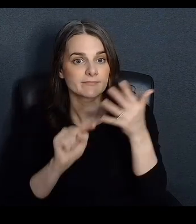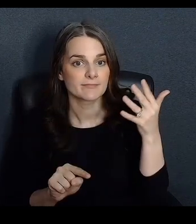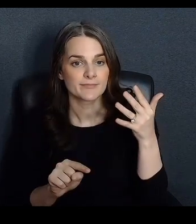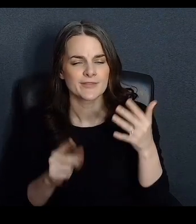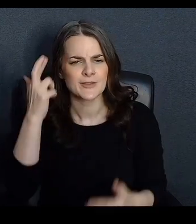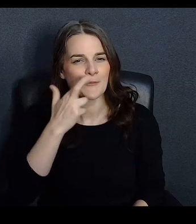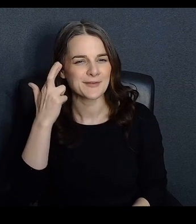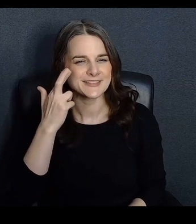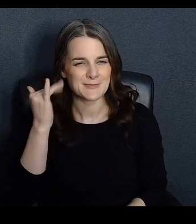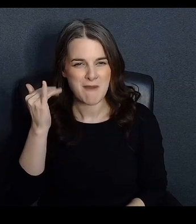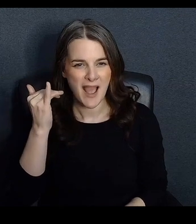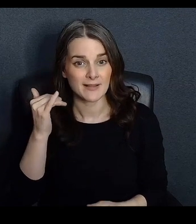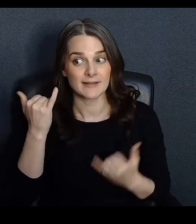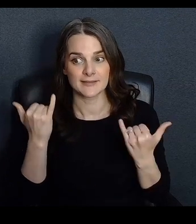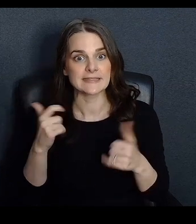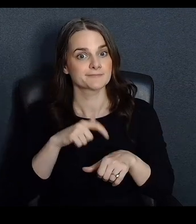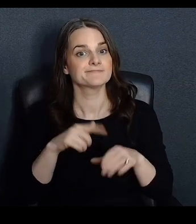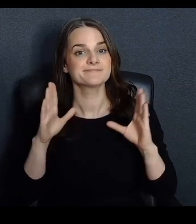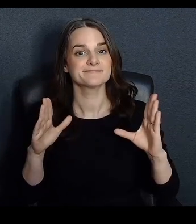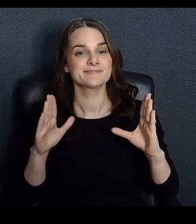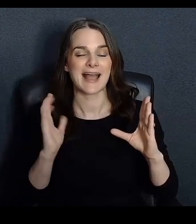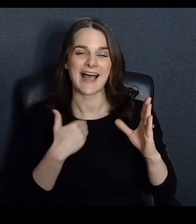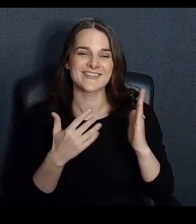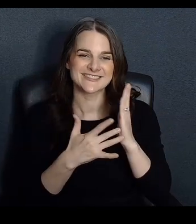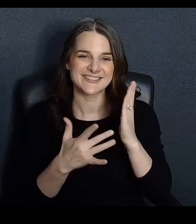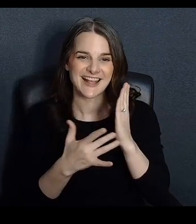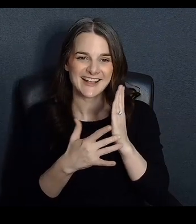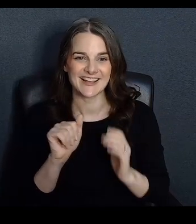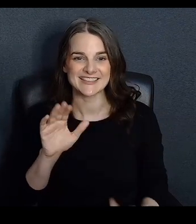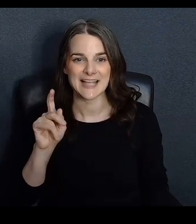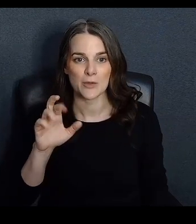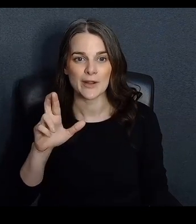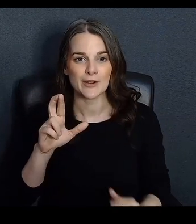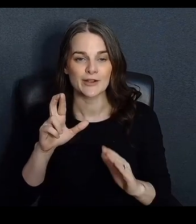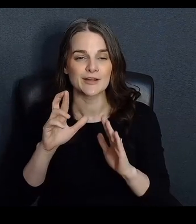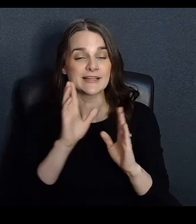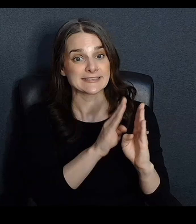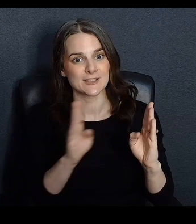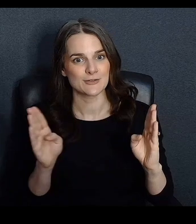And the reason for that is that this little segment of our Tech Accelerator series is meant to highlight